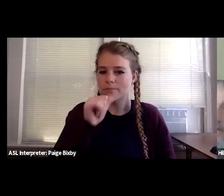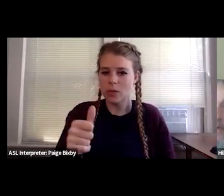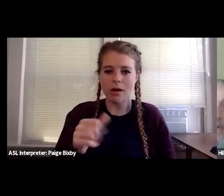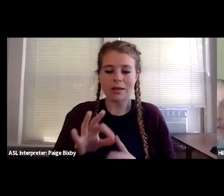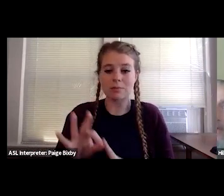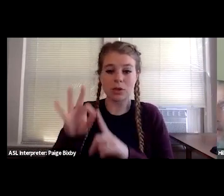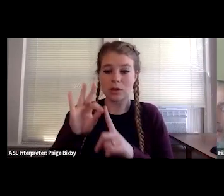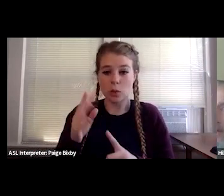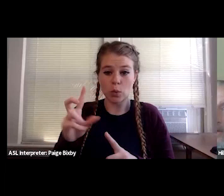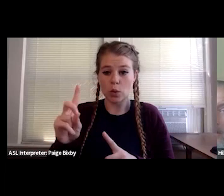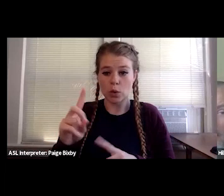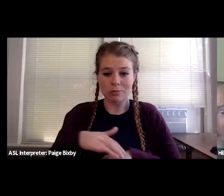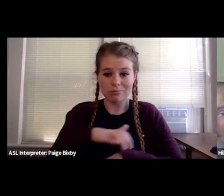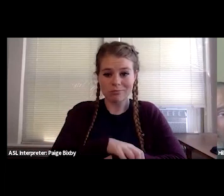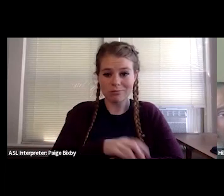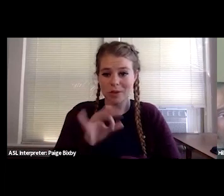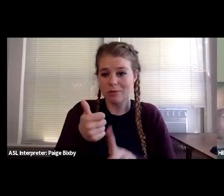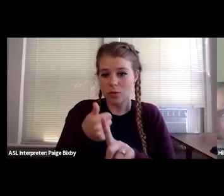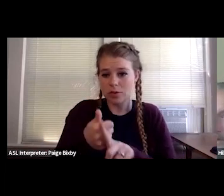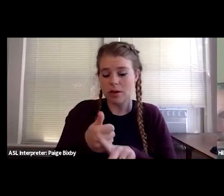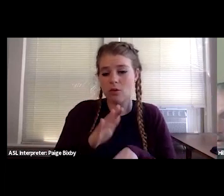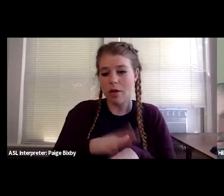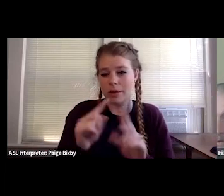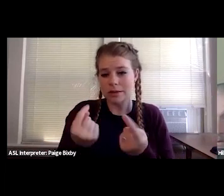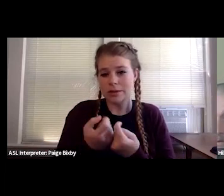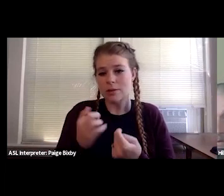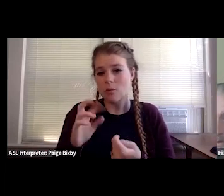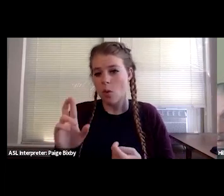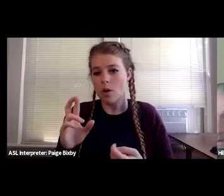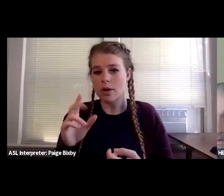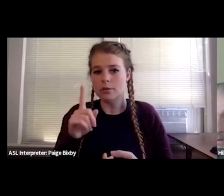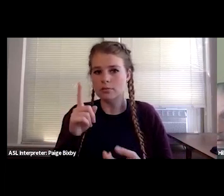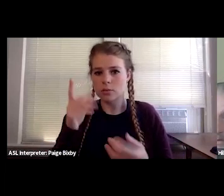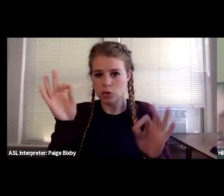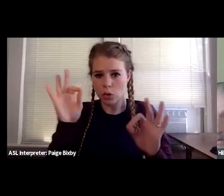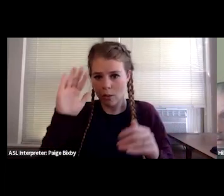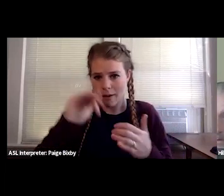if you yourself or someone on your team is not prescribing or teaching you how to use them. Because the specialty wound dressings,